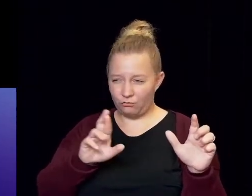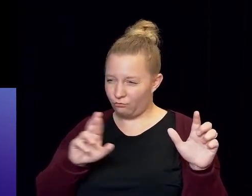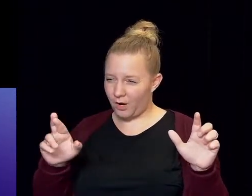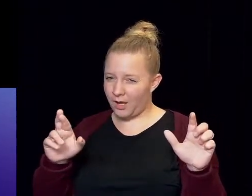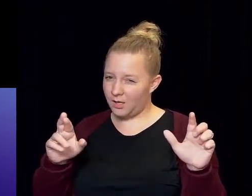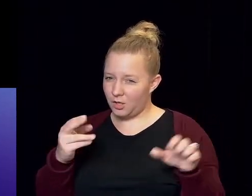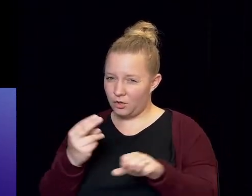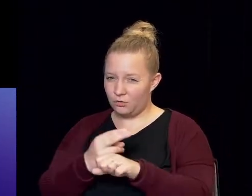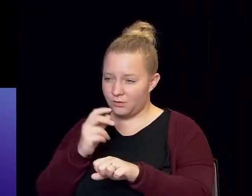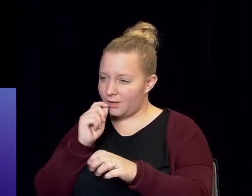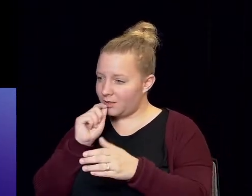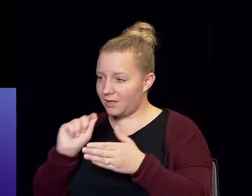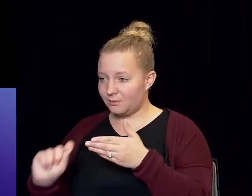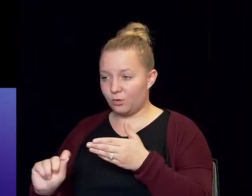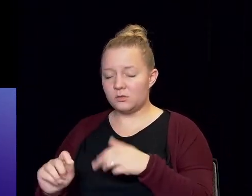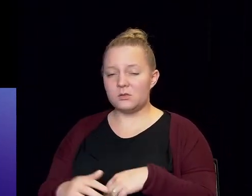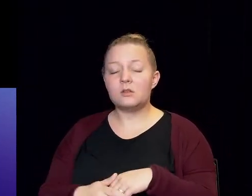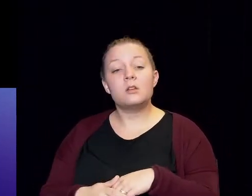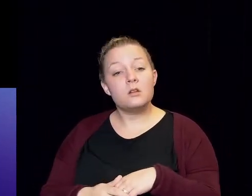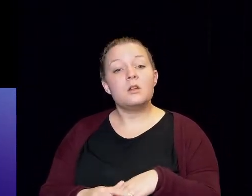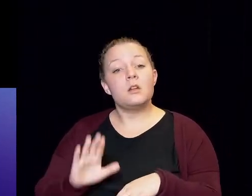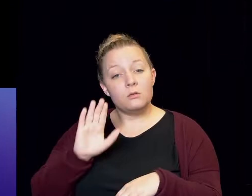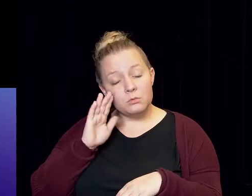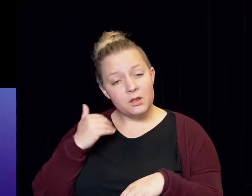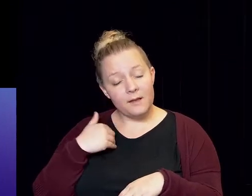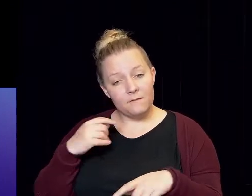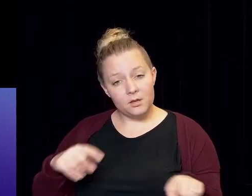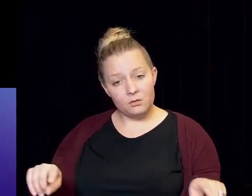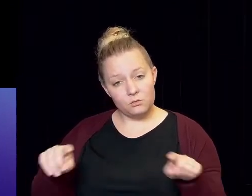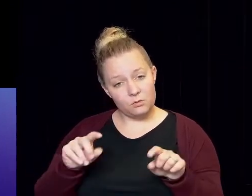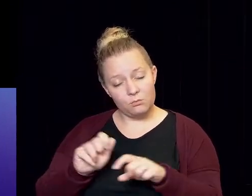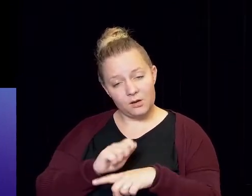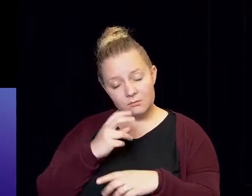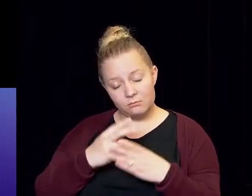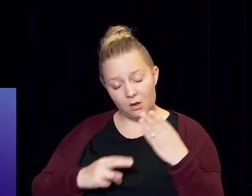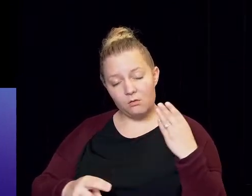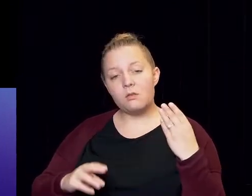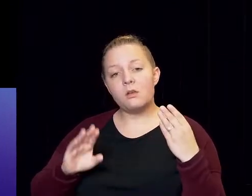using decimals. We are going to have you practice both but then you'll get to choose the one you